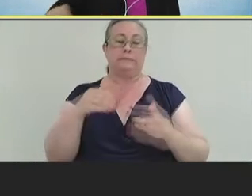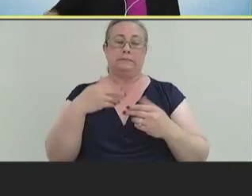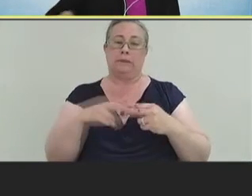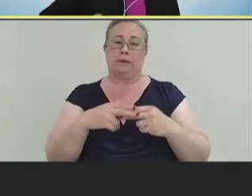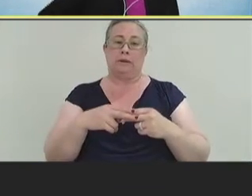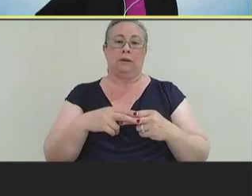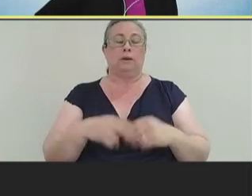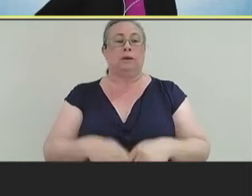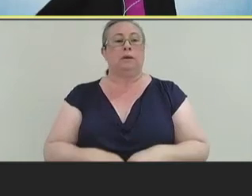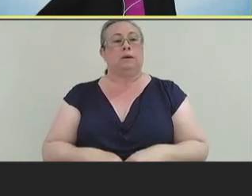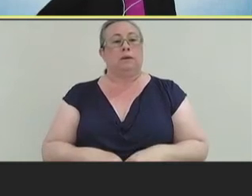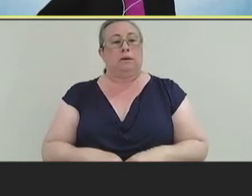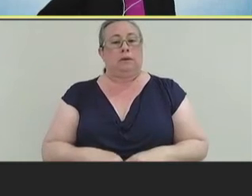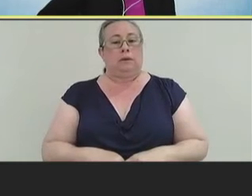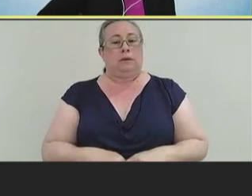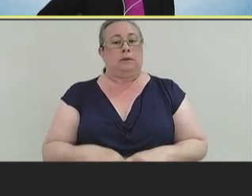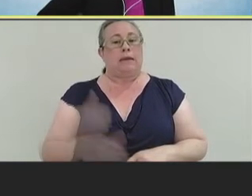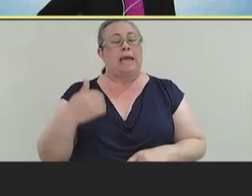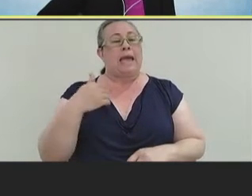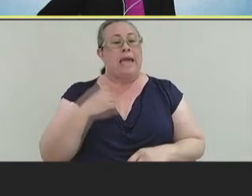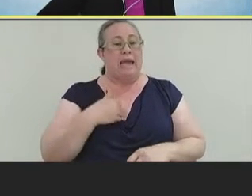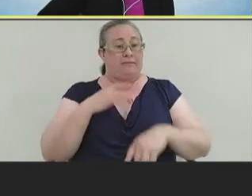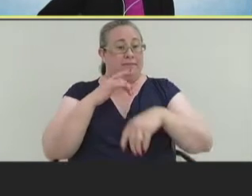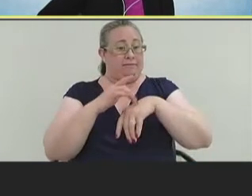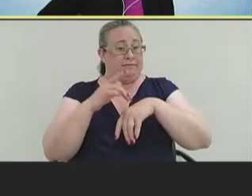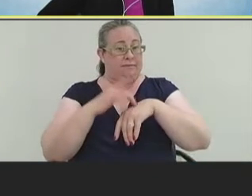So, we do have available medical countermeasures. So,